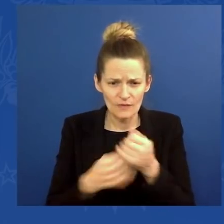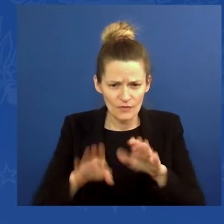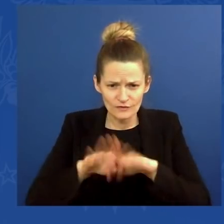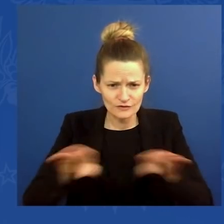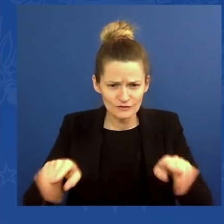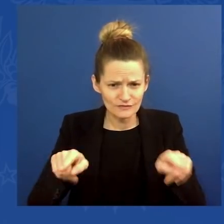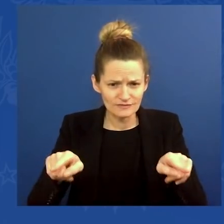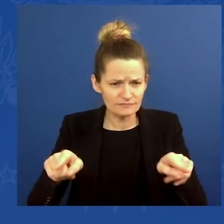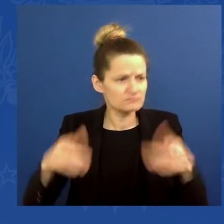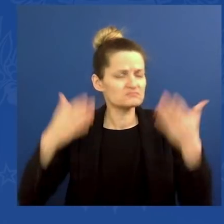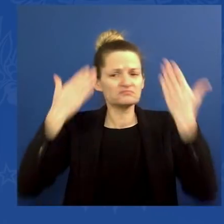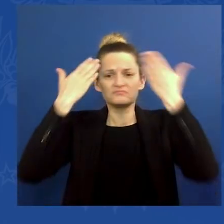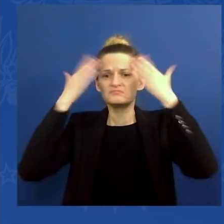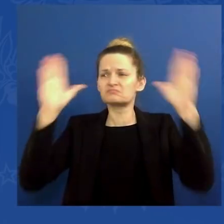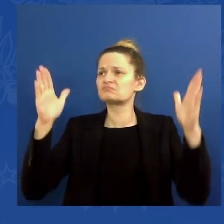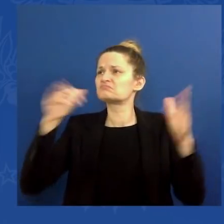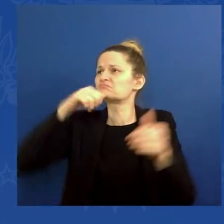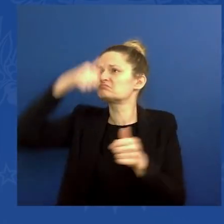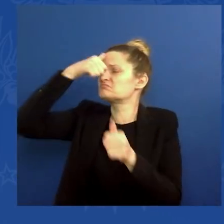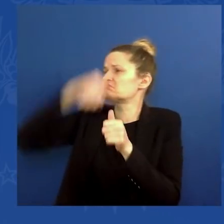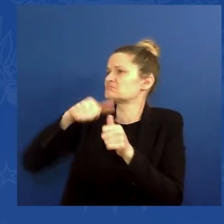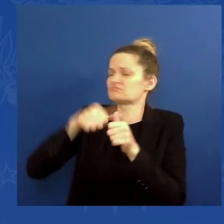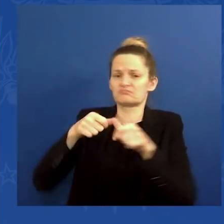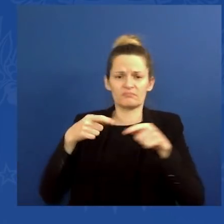they made it clear they weren't going back.